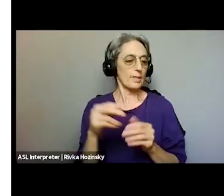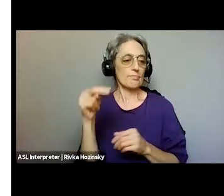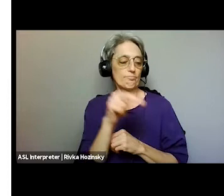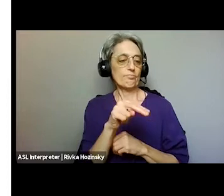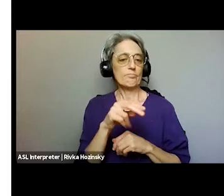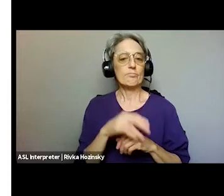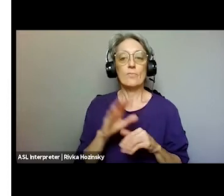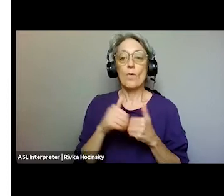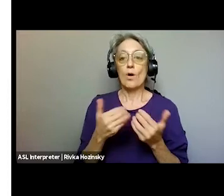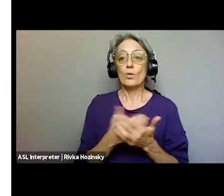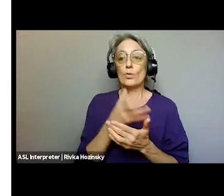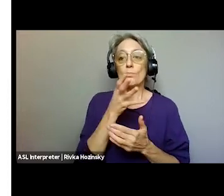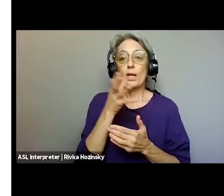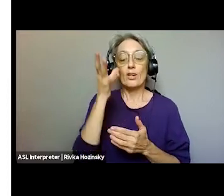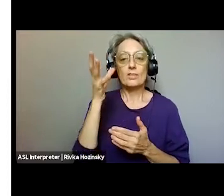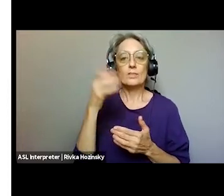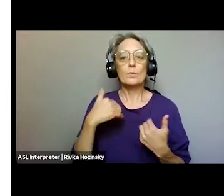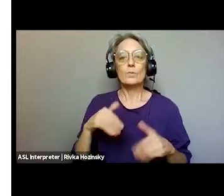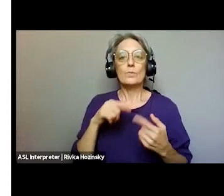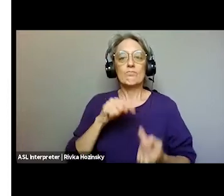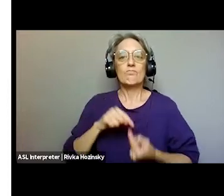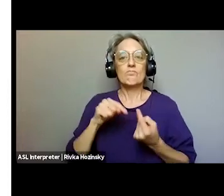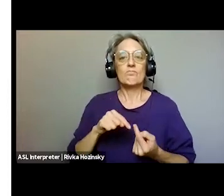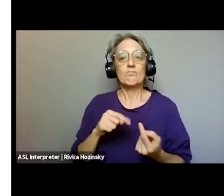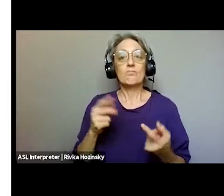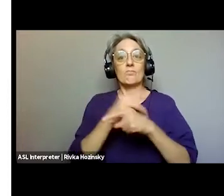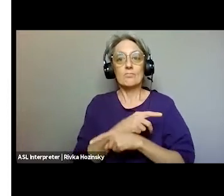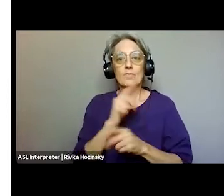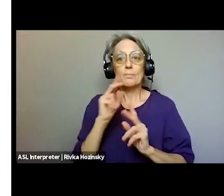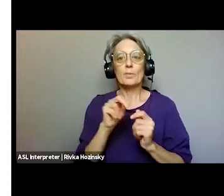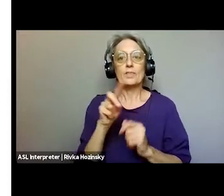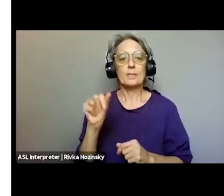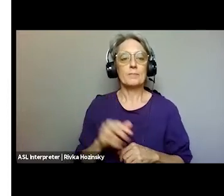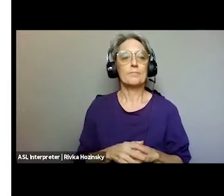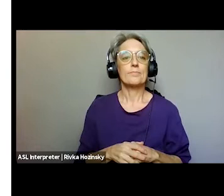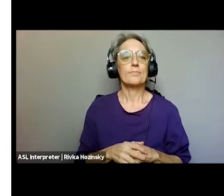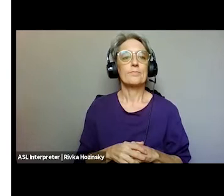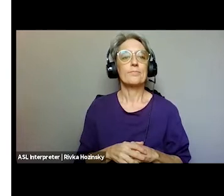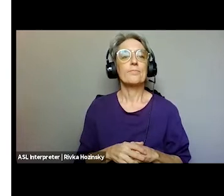especially for those with disabilities. So in the few minutes that I have today I'm going to